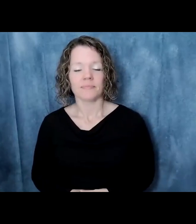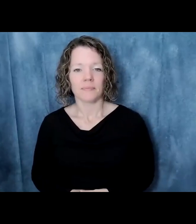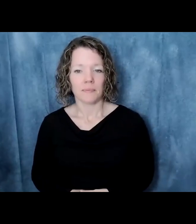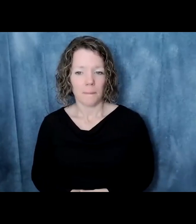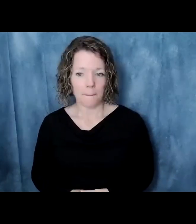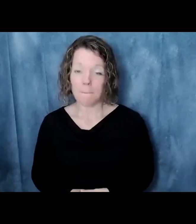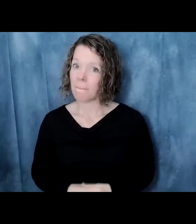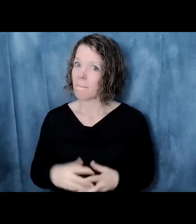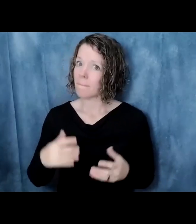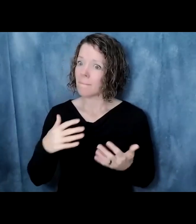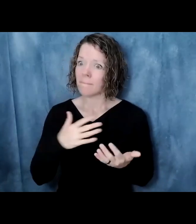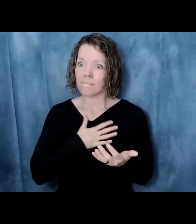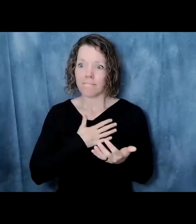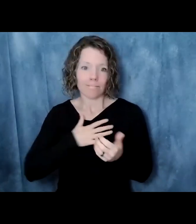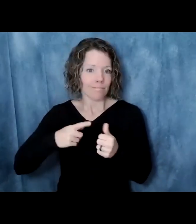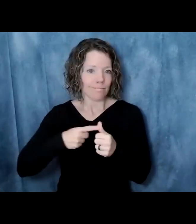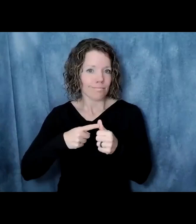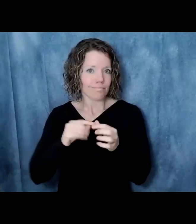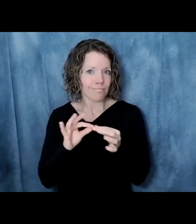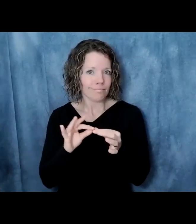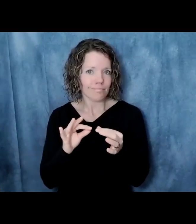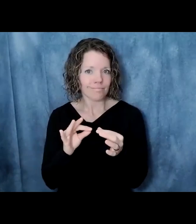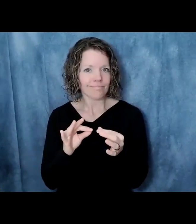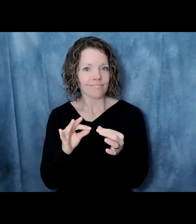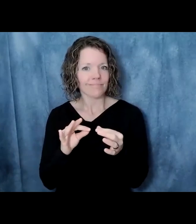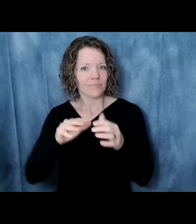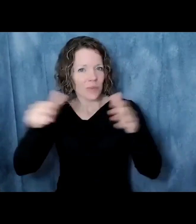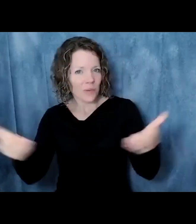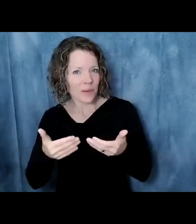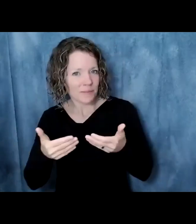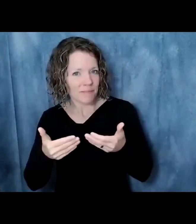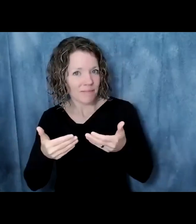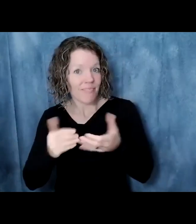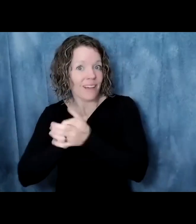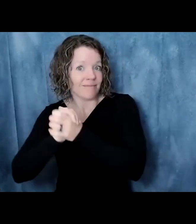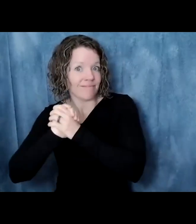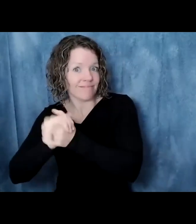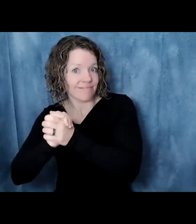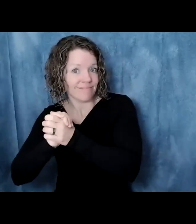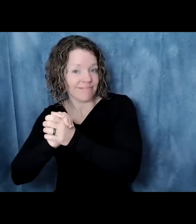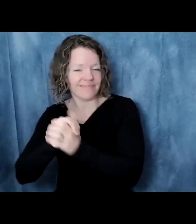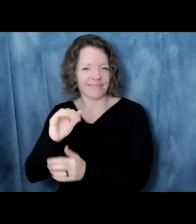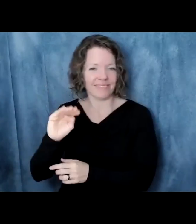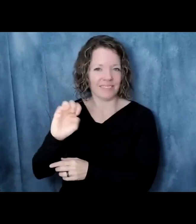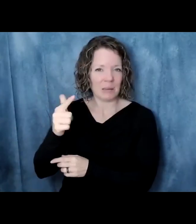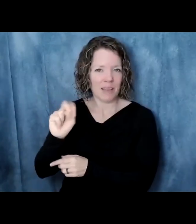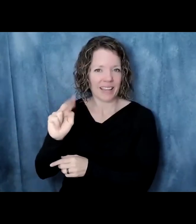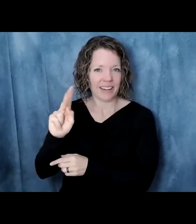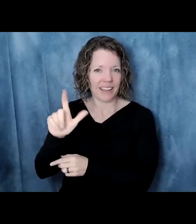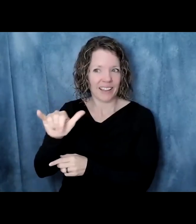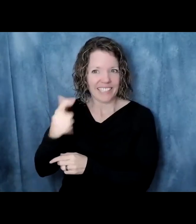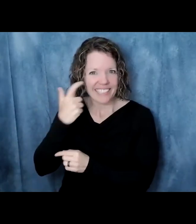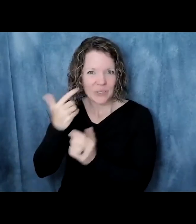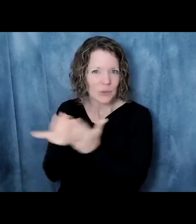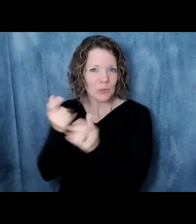welcome and congratulate Megan Kelly who is the new Director of the iSPARC DMH Research Center